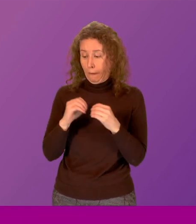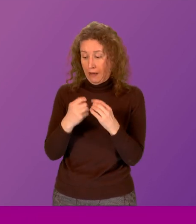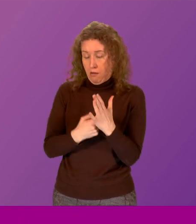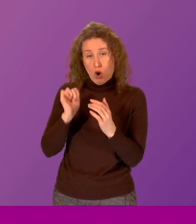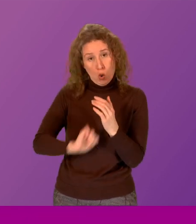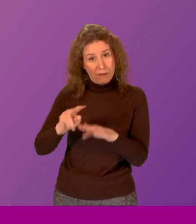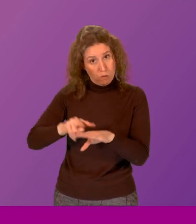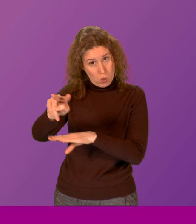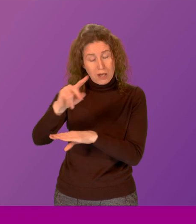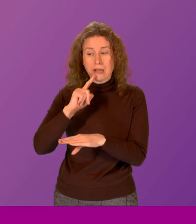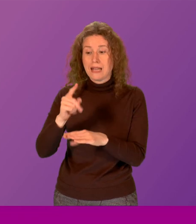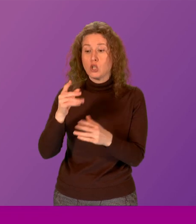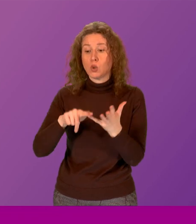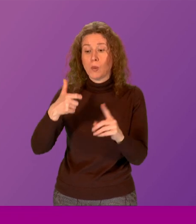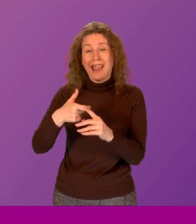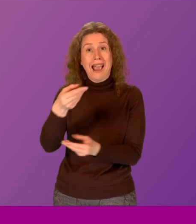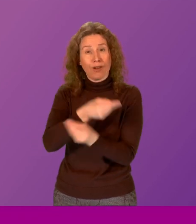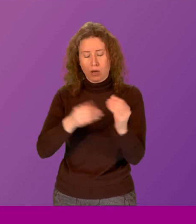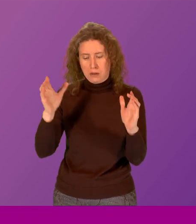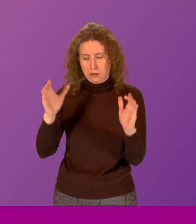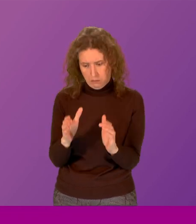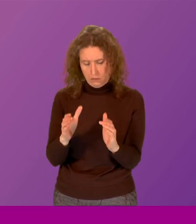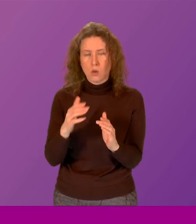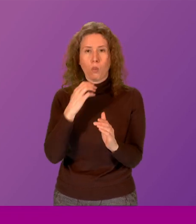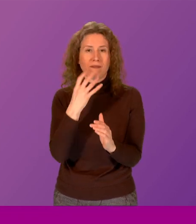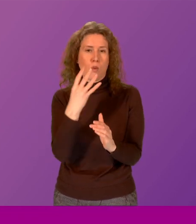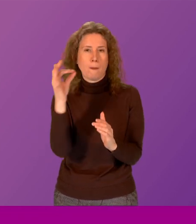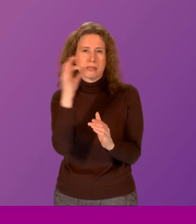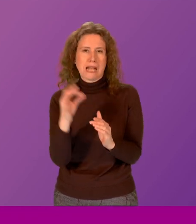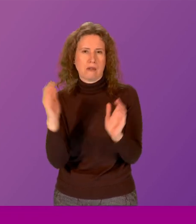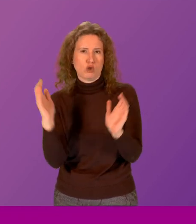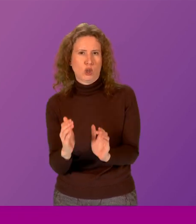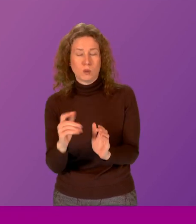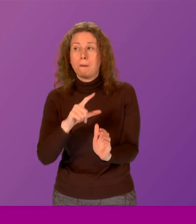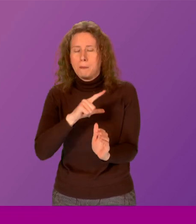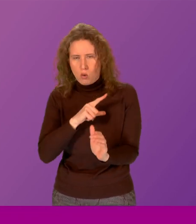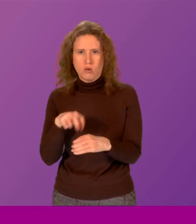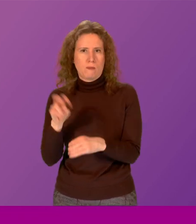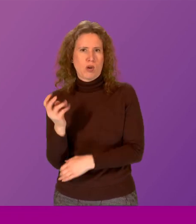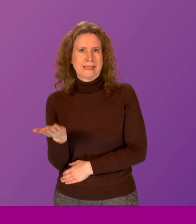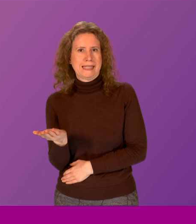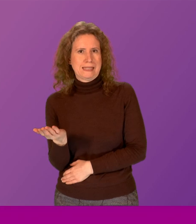the UK economy will reduce by 4 per cent because of the impacts of Brexit.